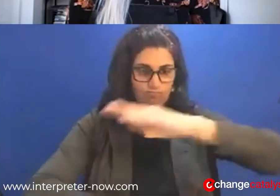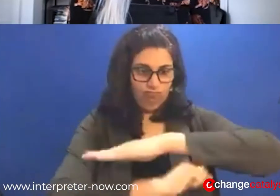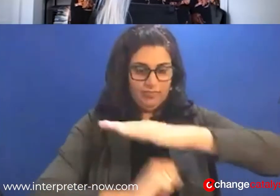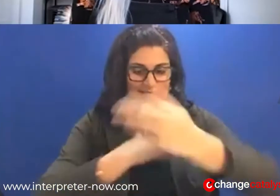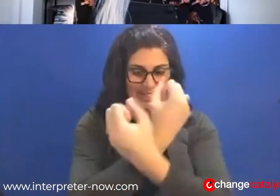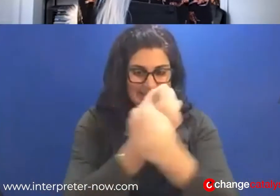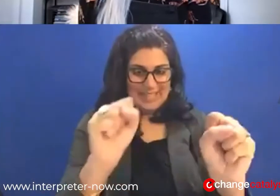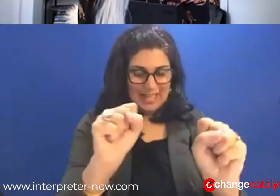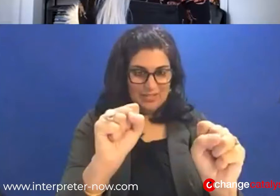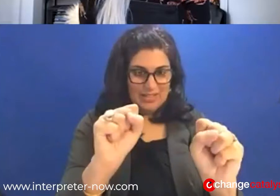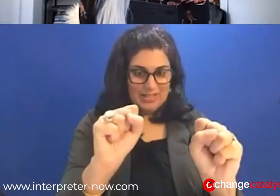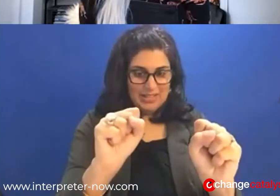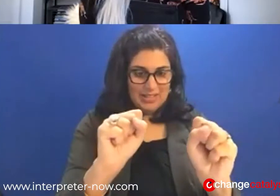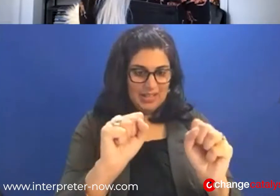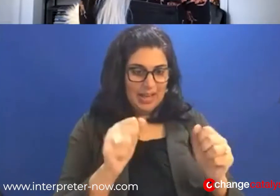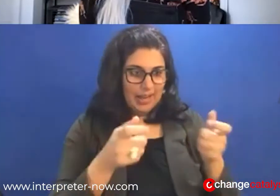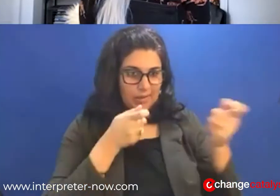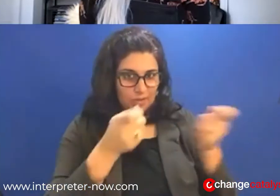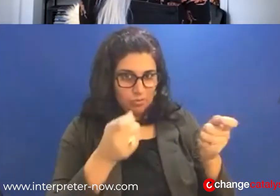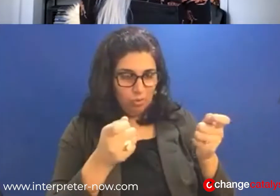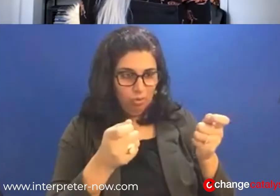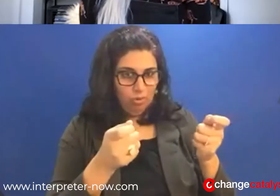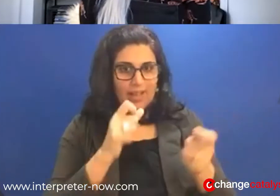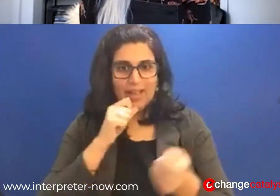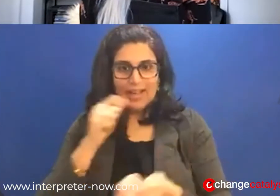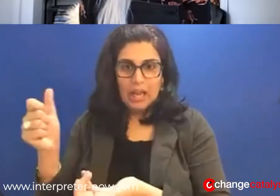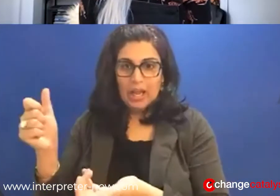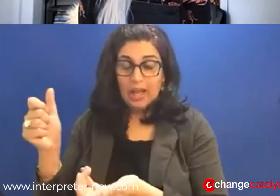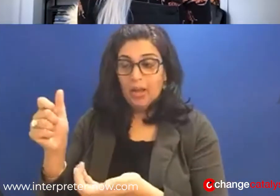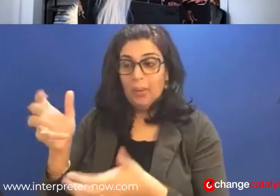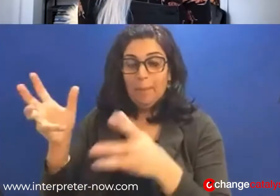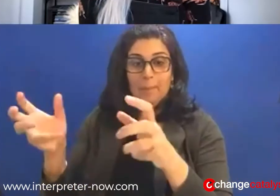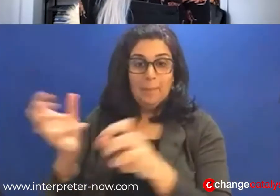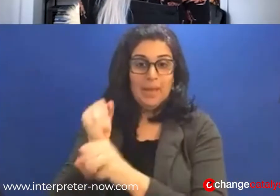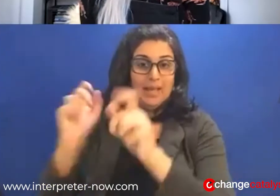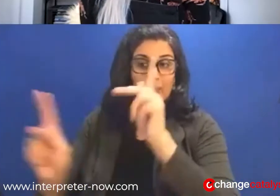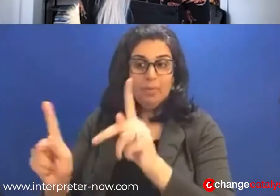and agency and not commoditizing humans, then that opens up people to be authentic.